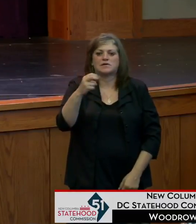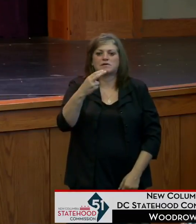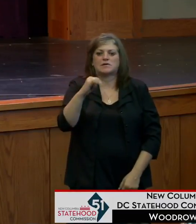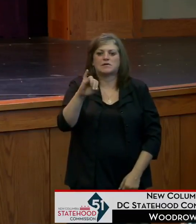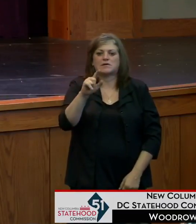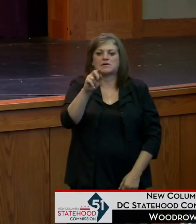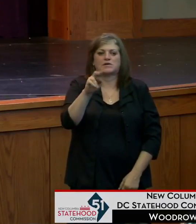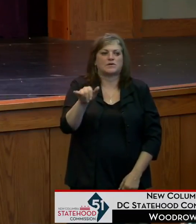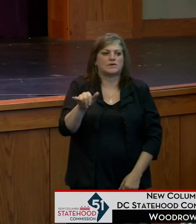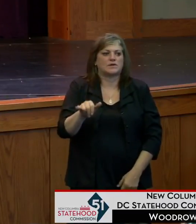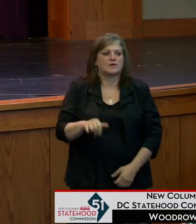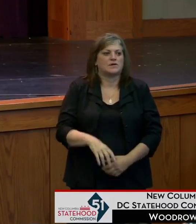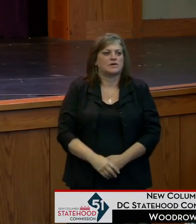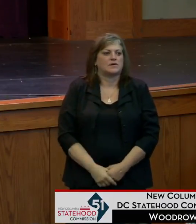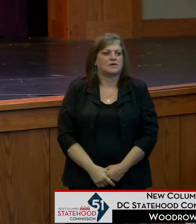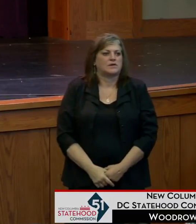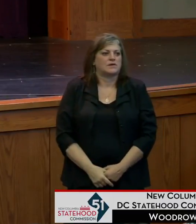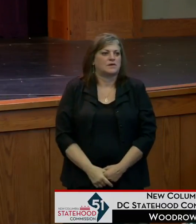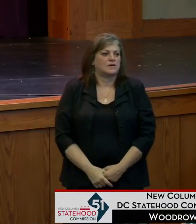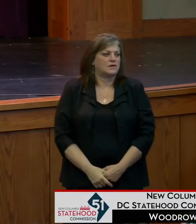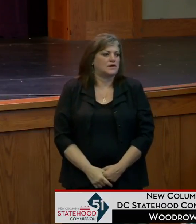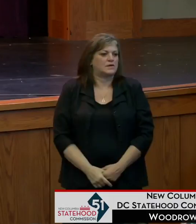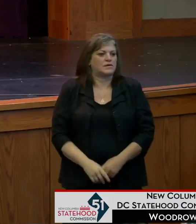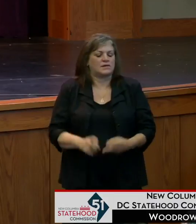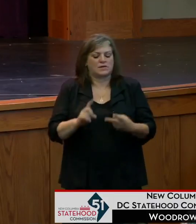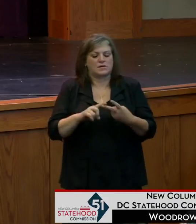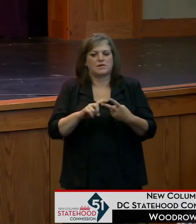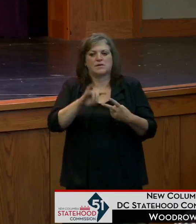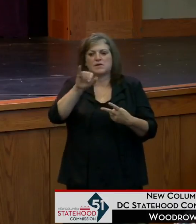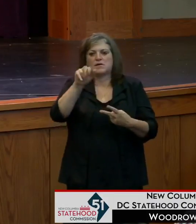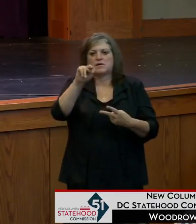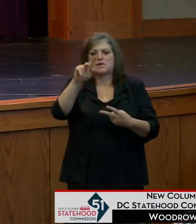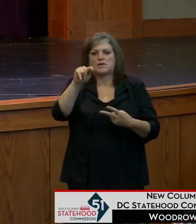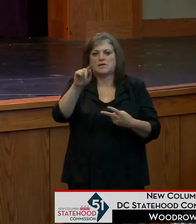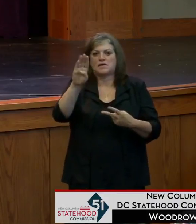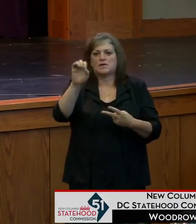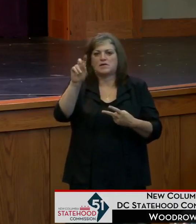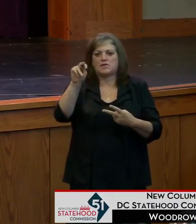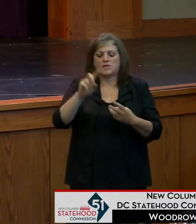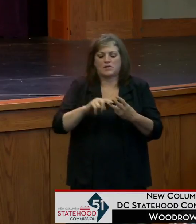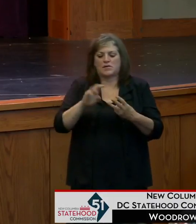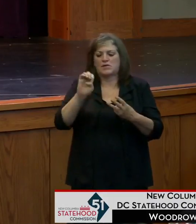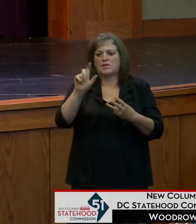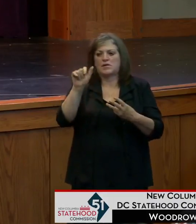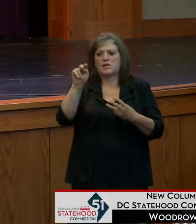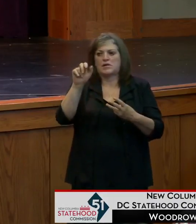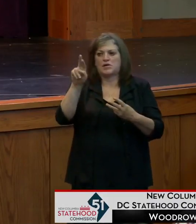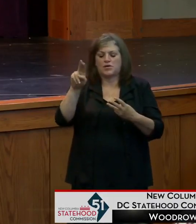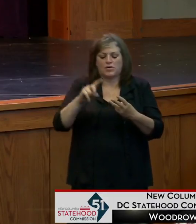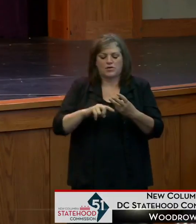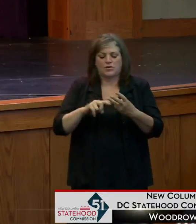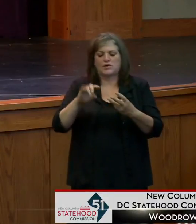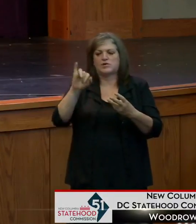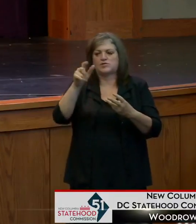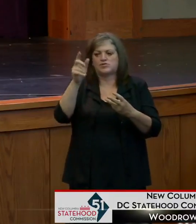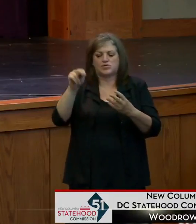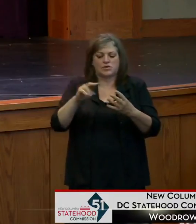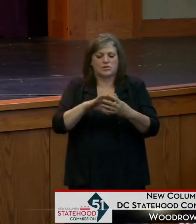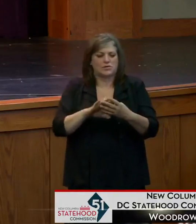SHE WILL BE FOLLOWED BY JANET BROWN, ELINOR HART AND JOHN PINKUS.